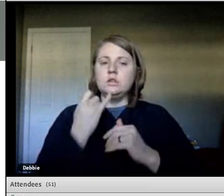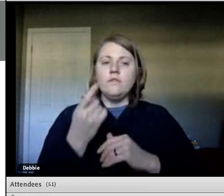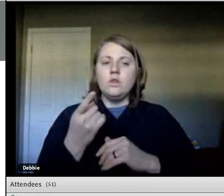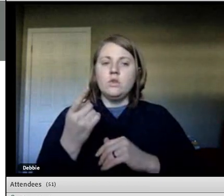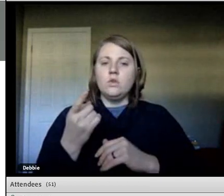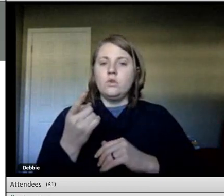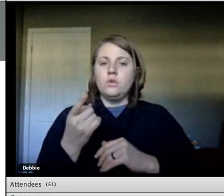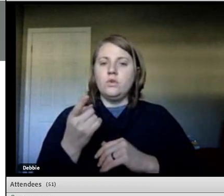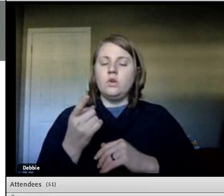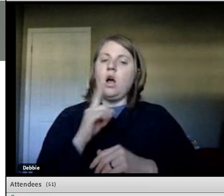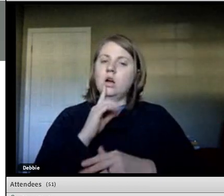and stuff like that.